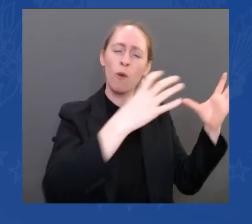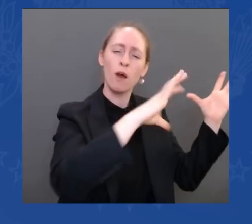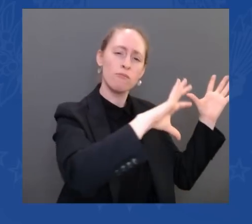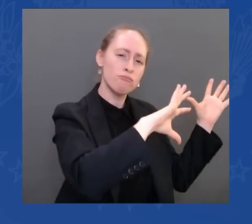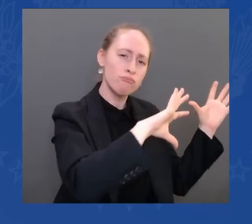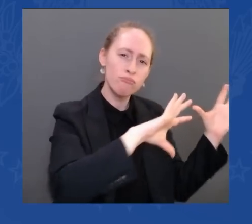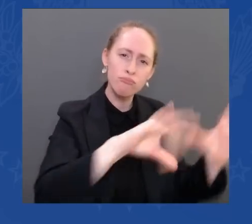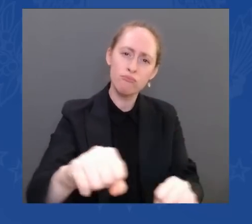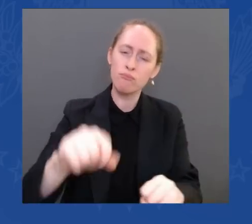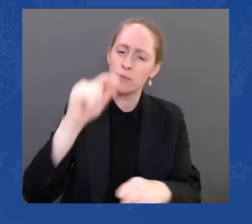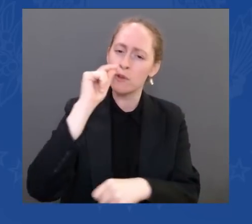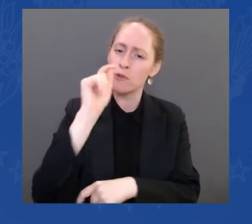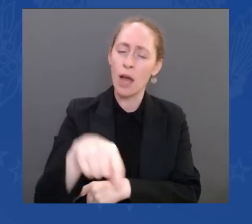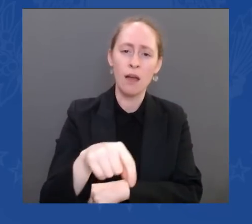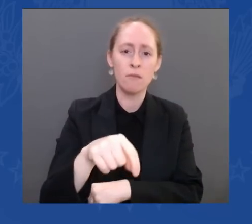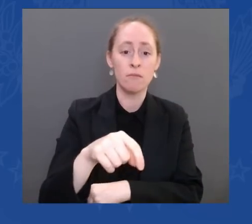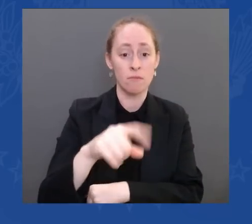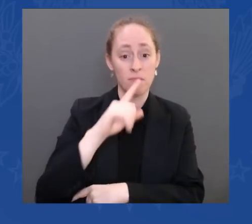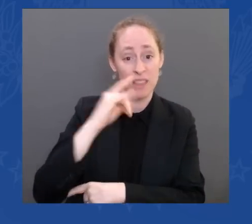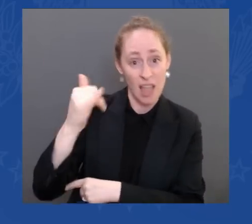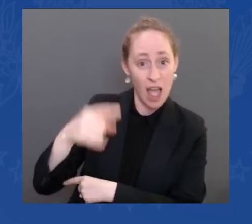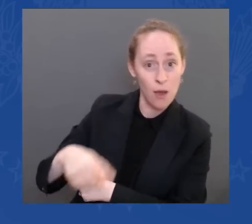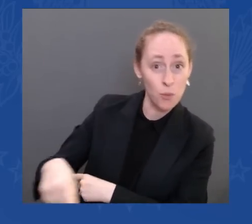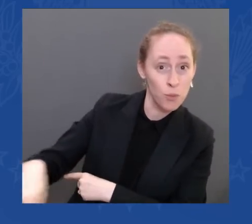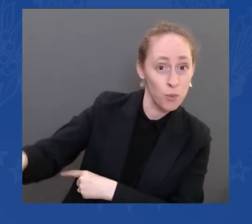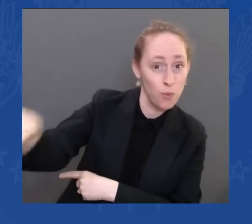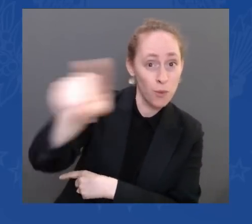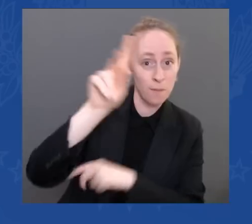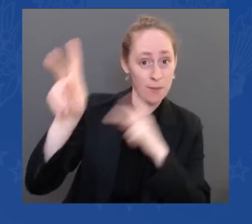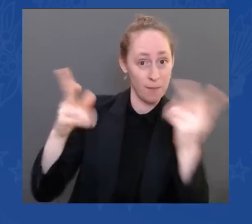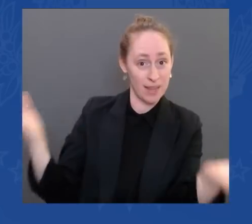where things are changing so rapidly that we have to be in control.